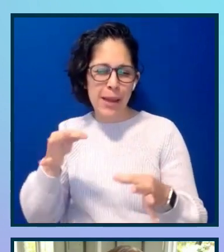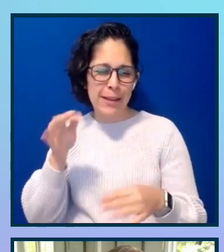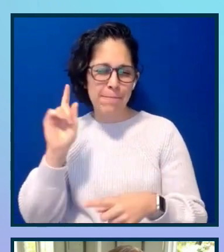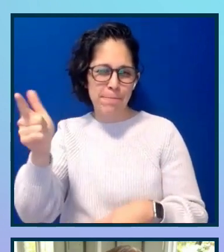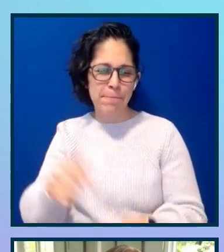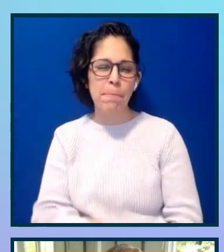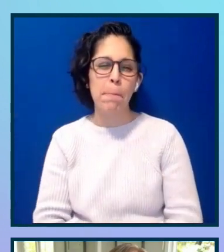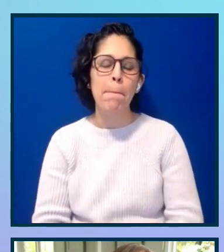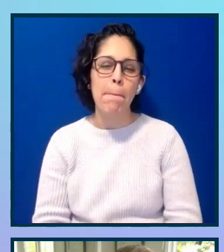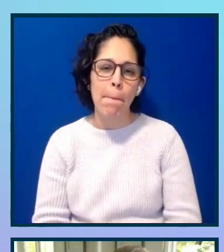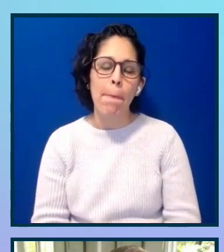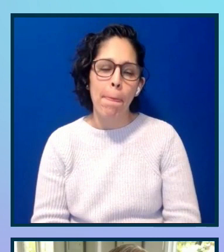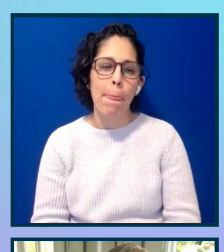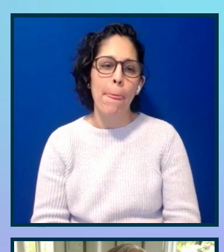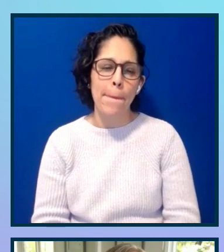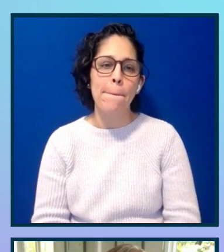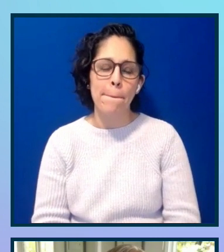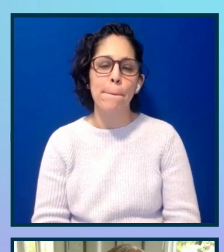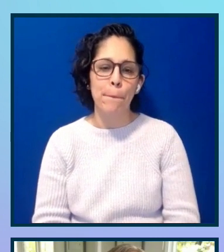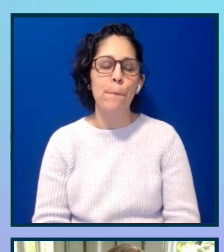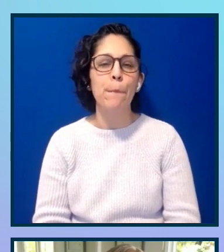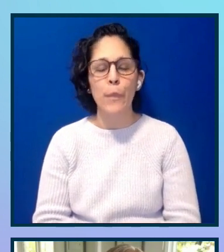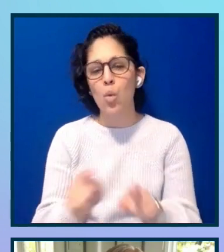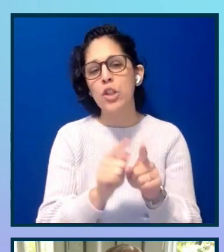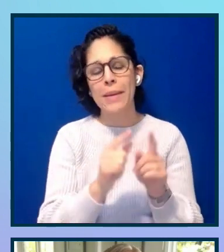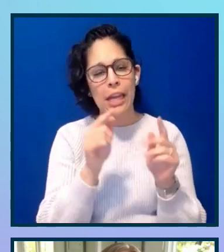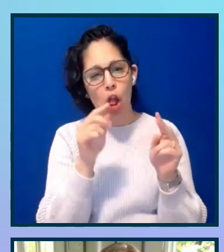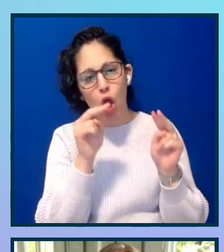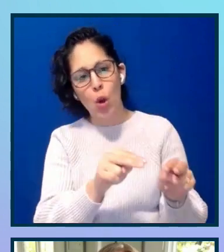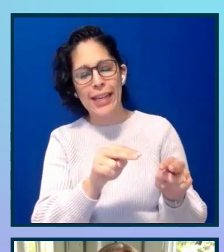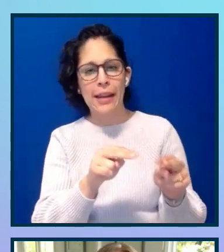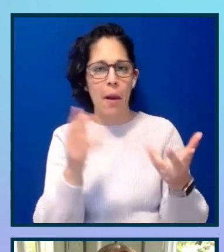We're also gonna be looking at enterprise content pipelines and brand orchestration,